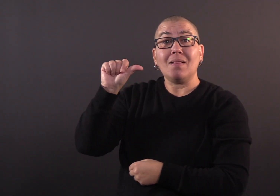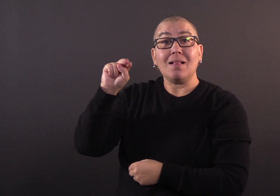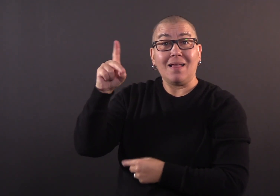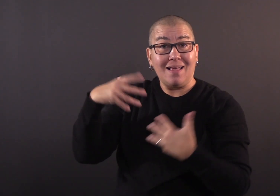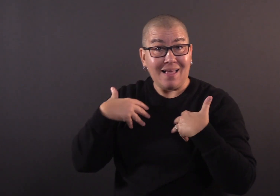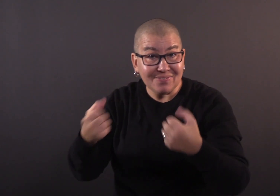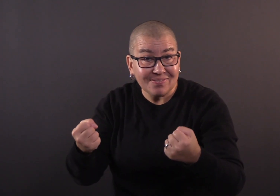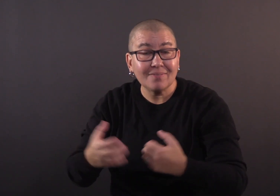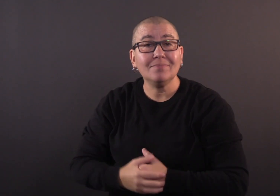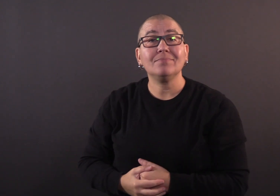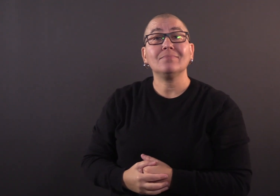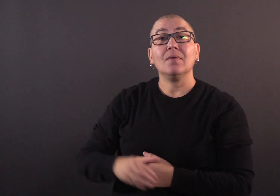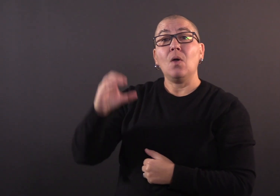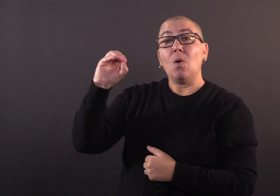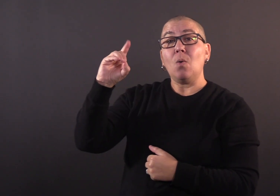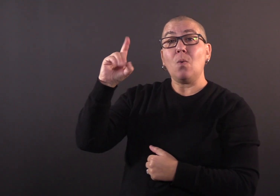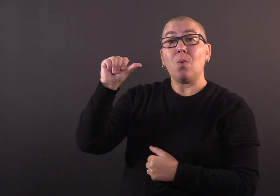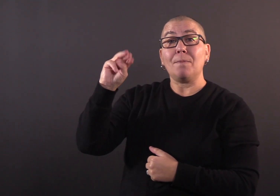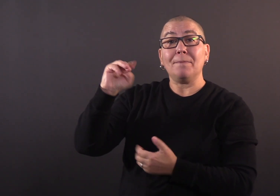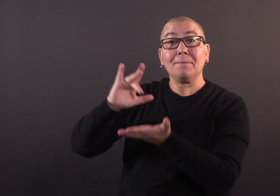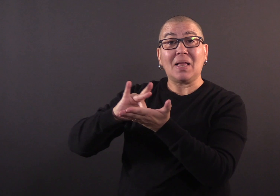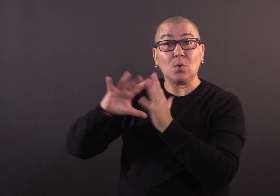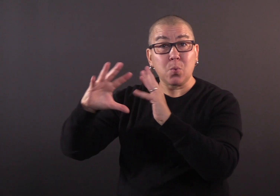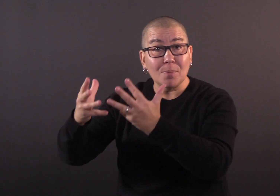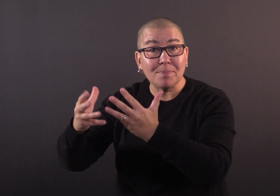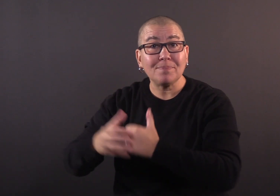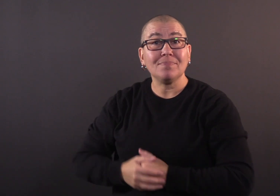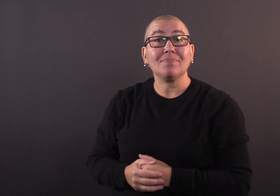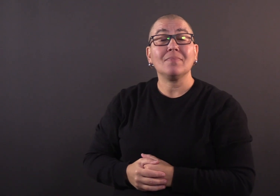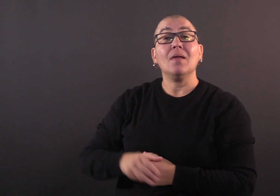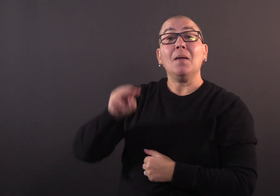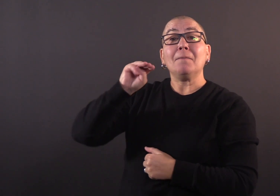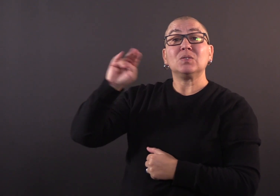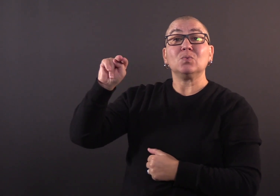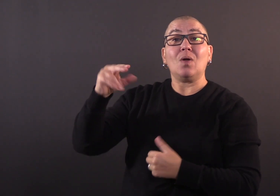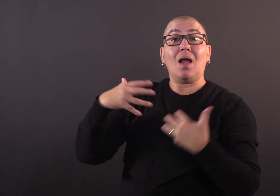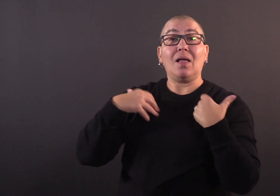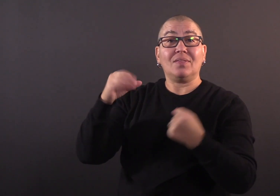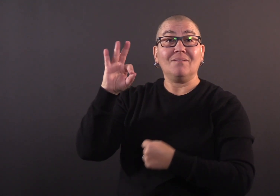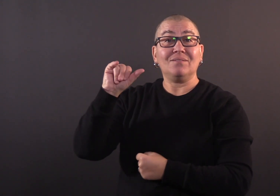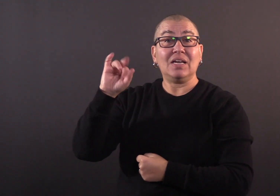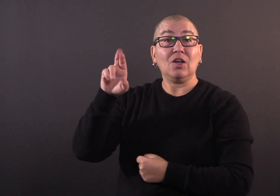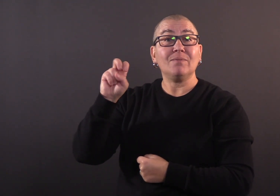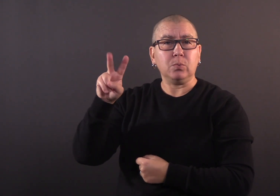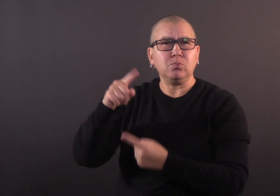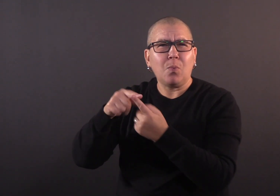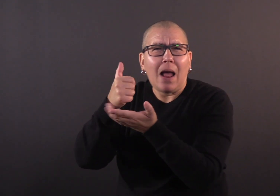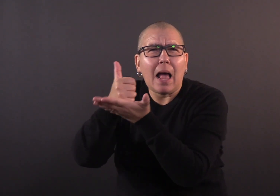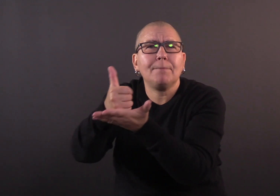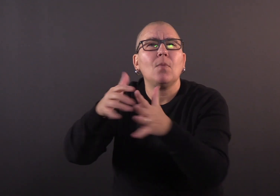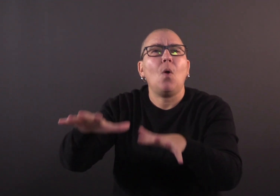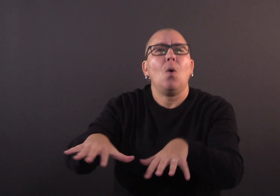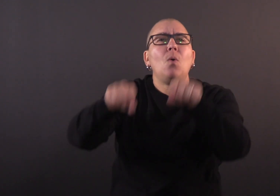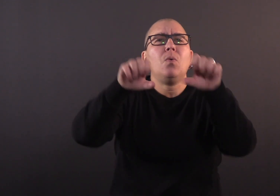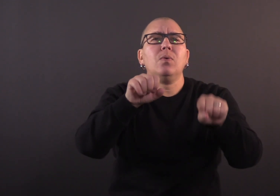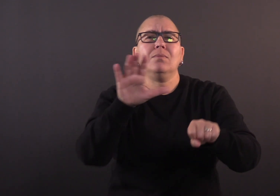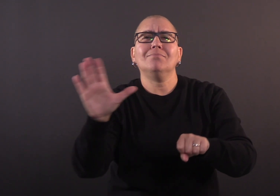Odam Medical Group, and Minnesota Health Fairview to help host vaccine events providing